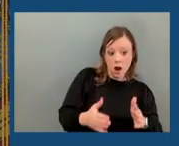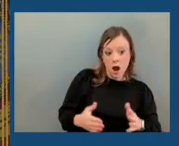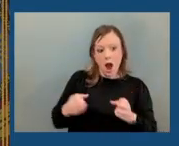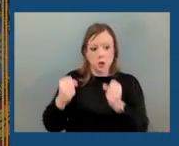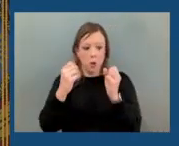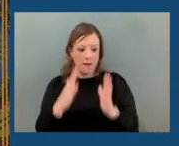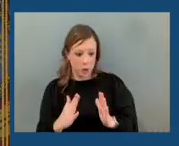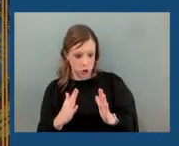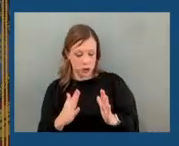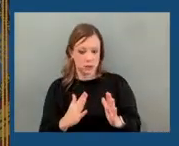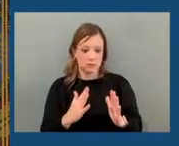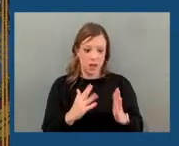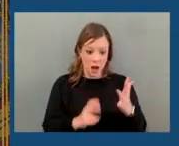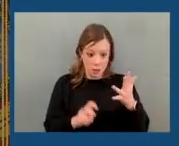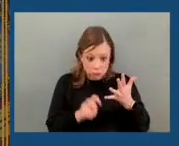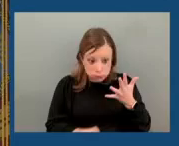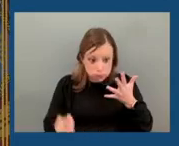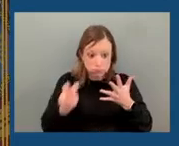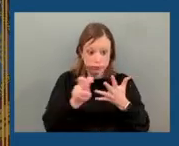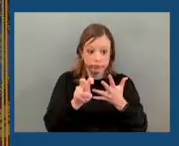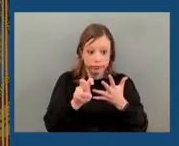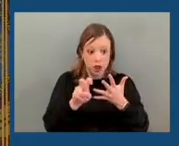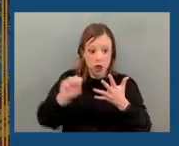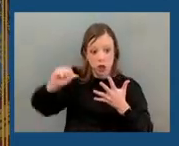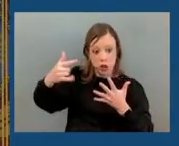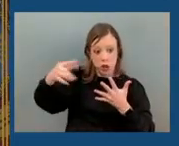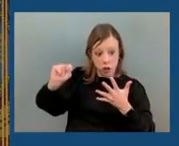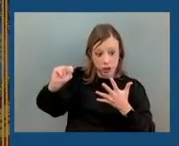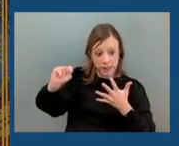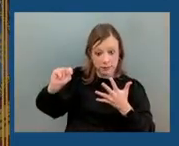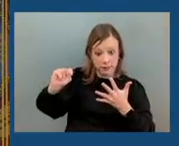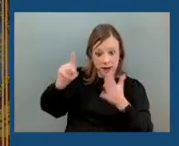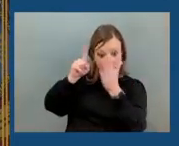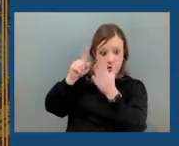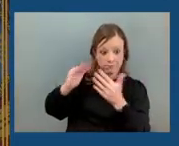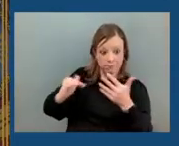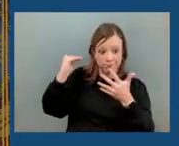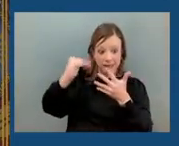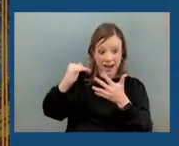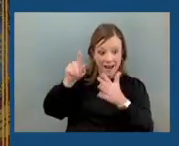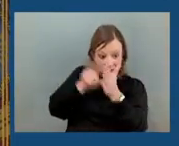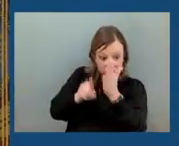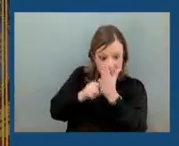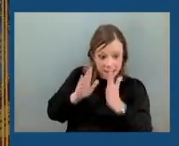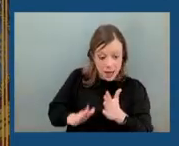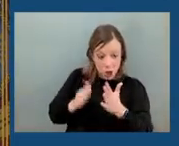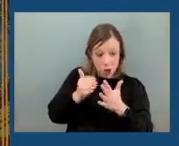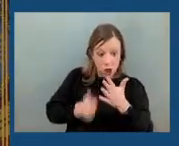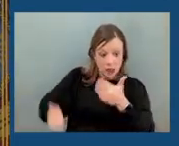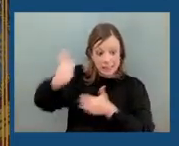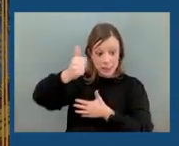sergeant investigator, senior investigator, lieutenant captain,